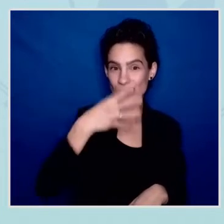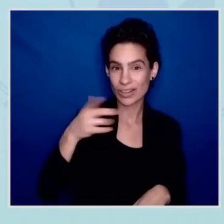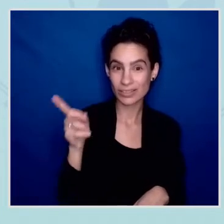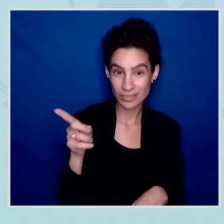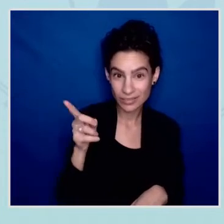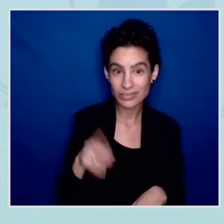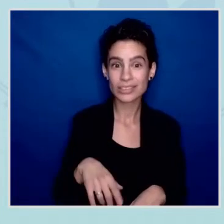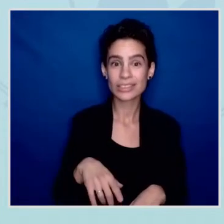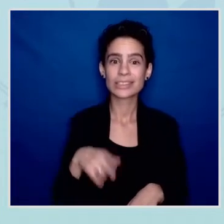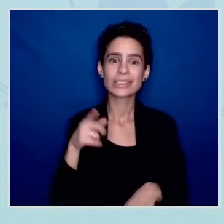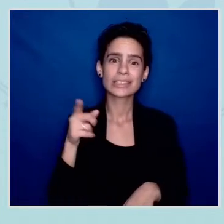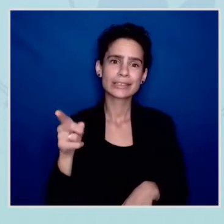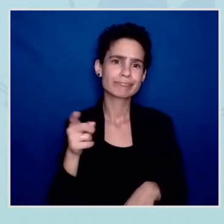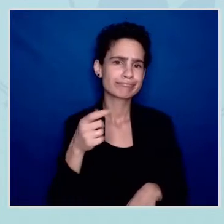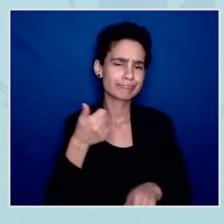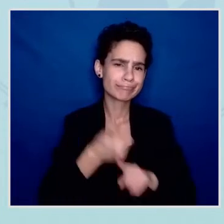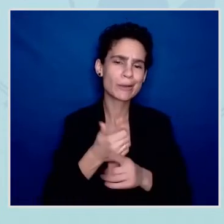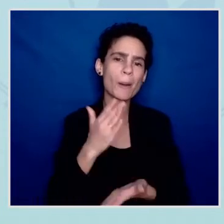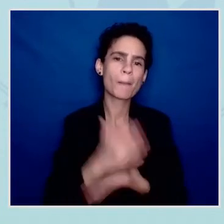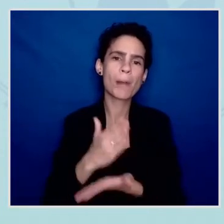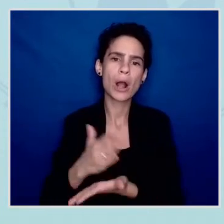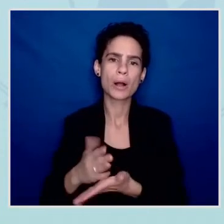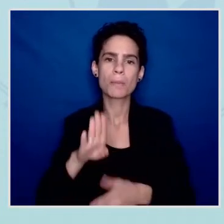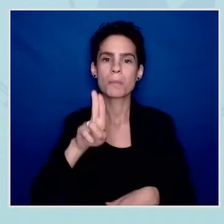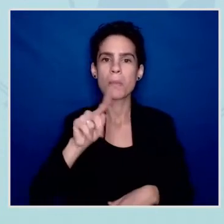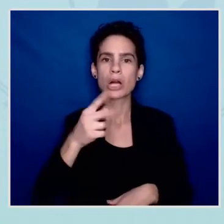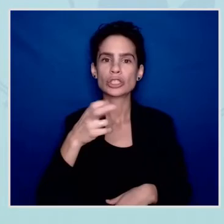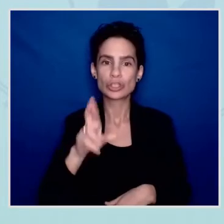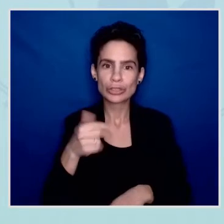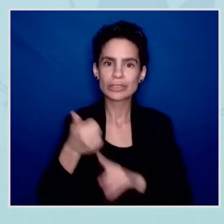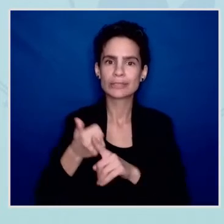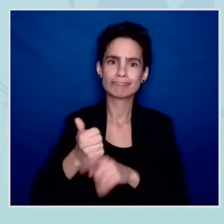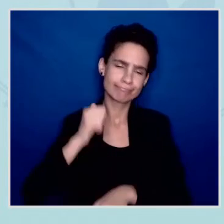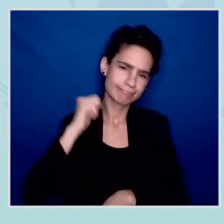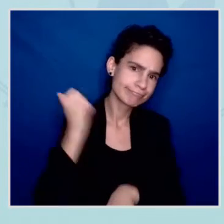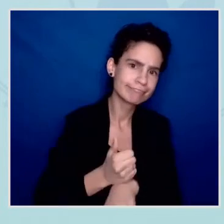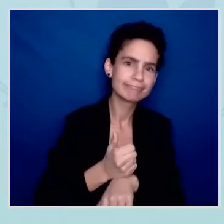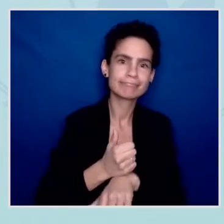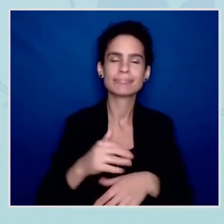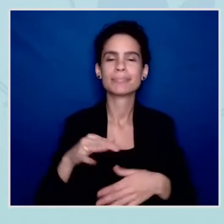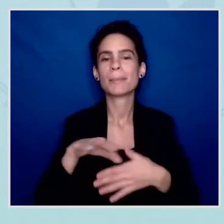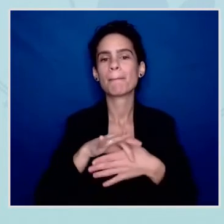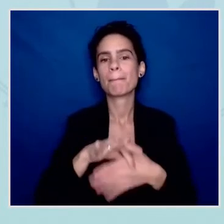WAS THE SON OF ANOTHER ITALIAN